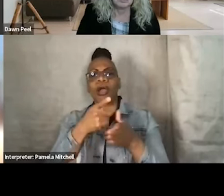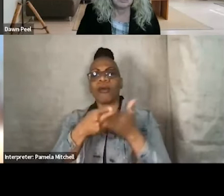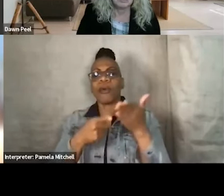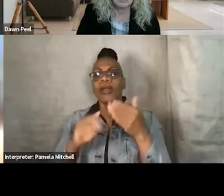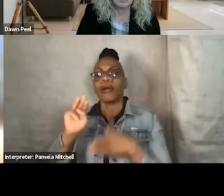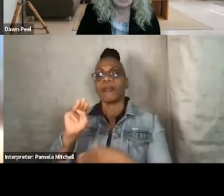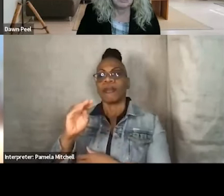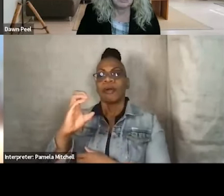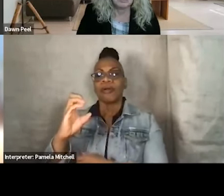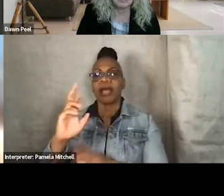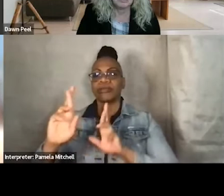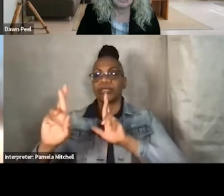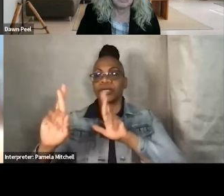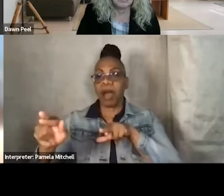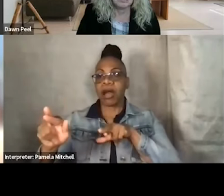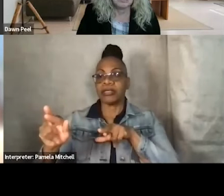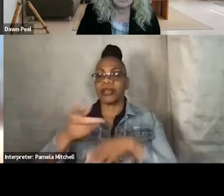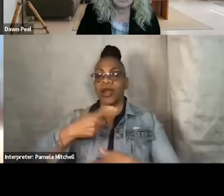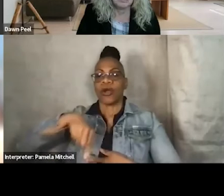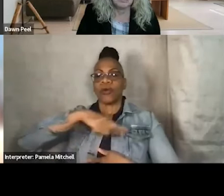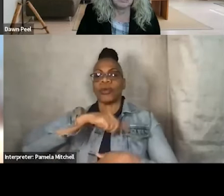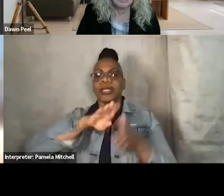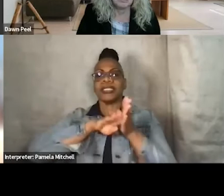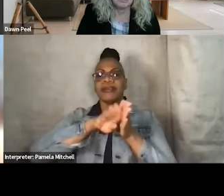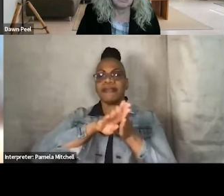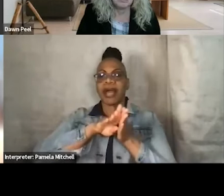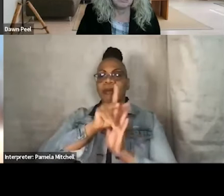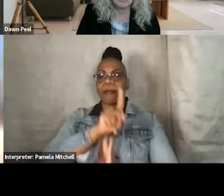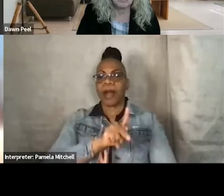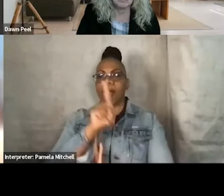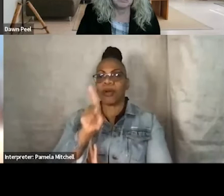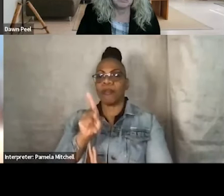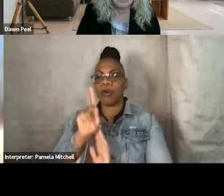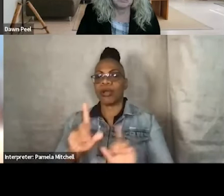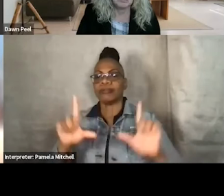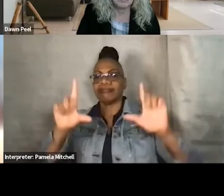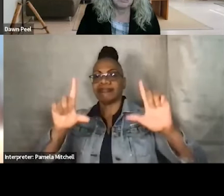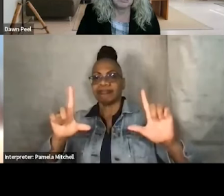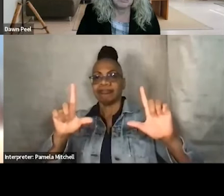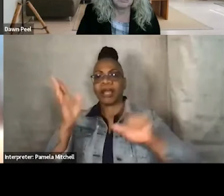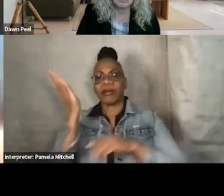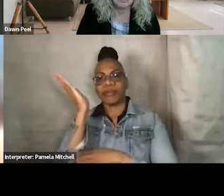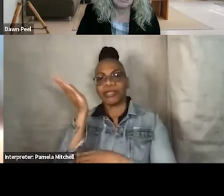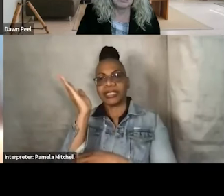We have developed a shared PowerPoint presentation, drawing upon the materials